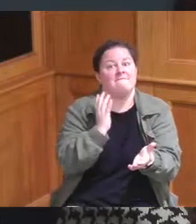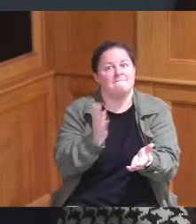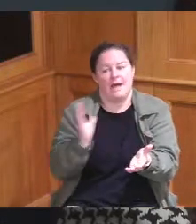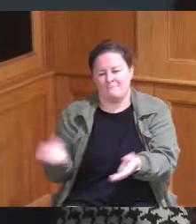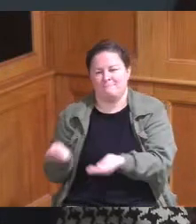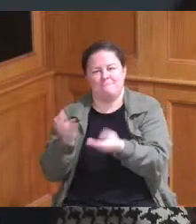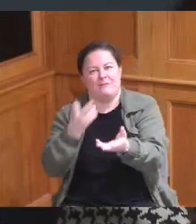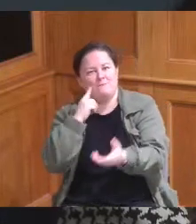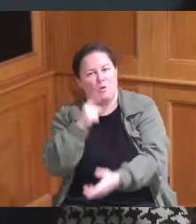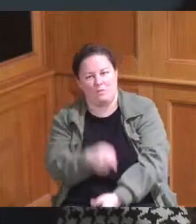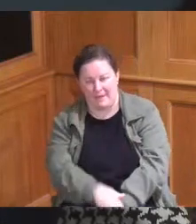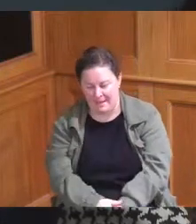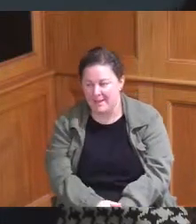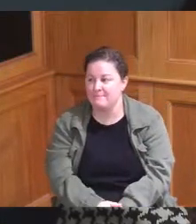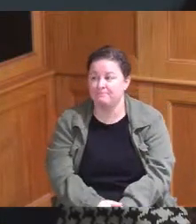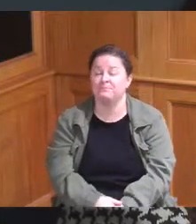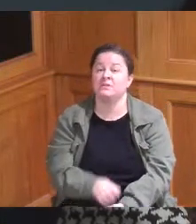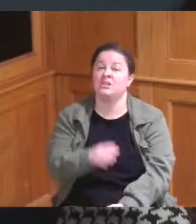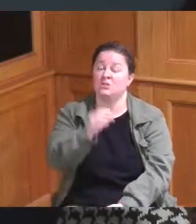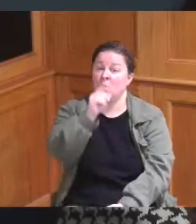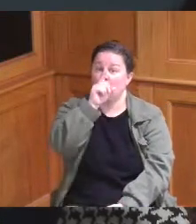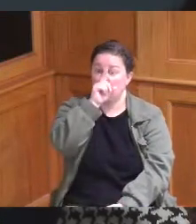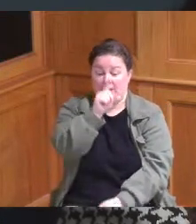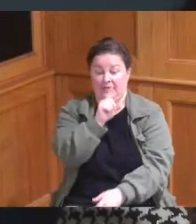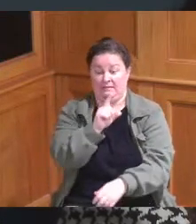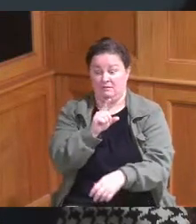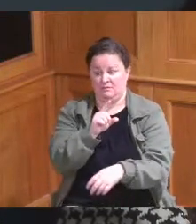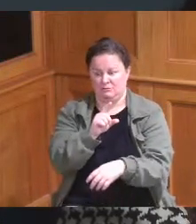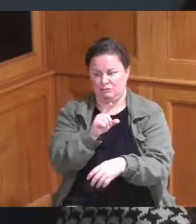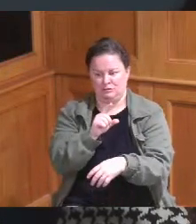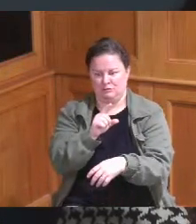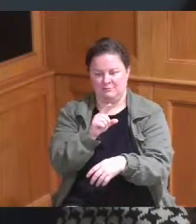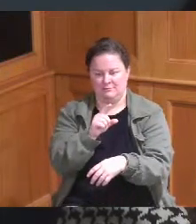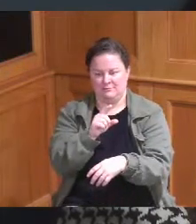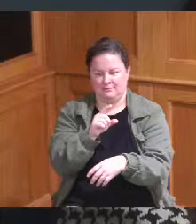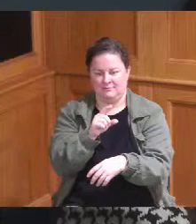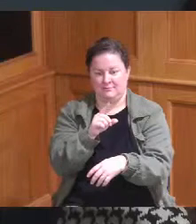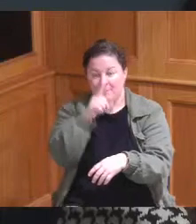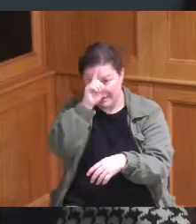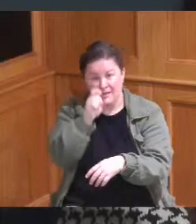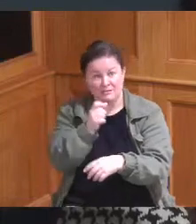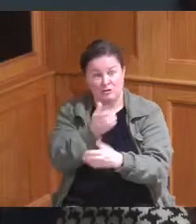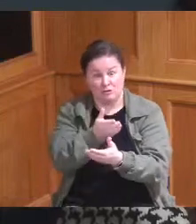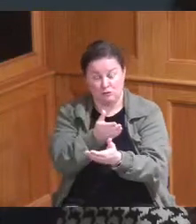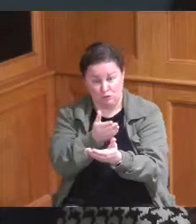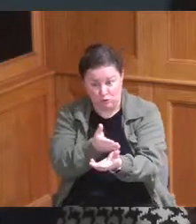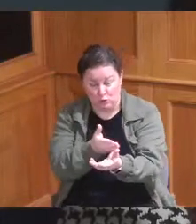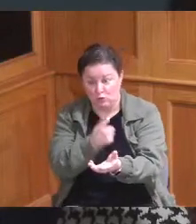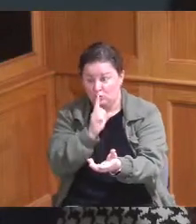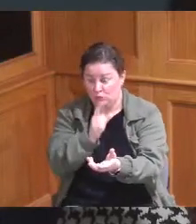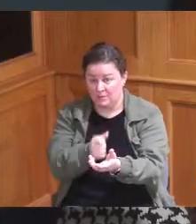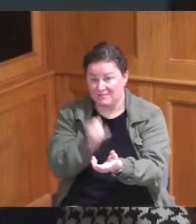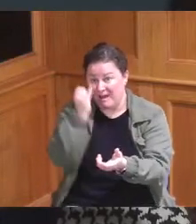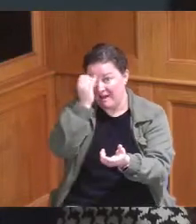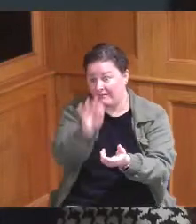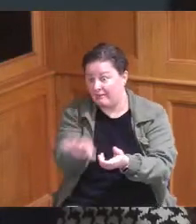so just the fact that you guys ran with it just showed me it doesn't take forever when there's an